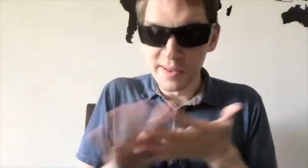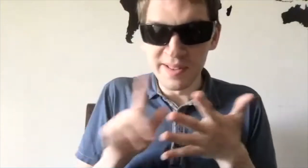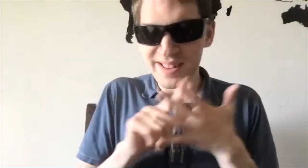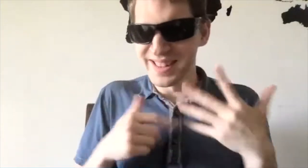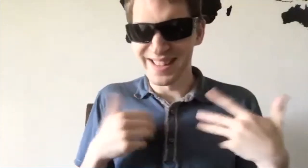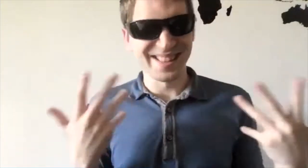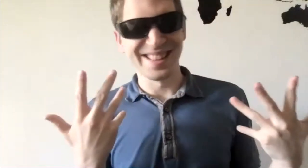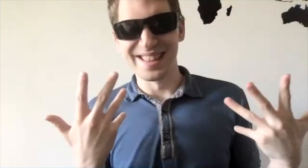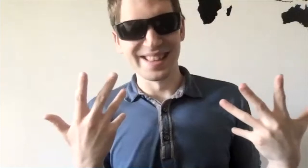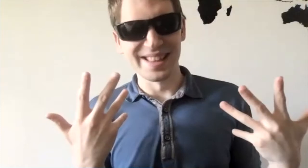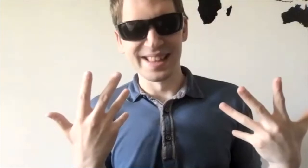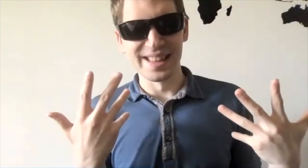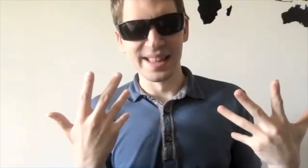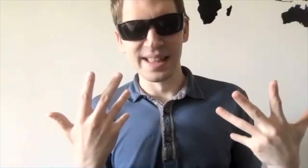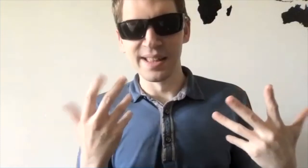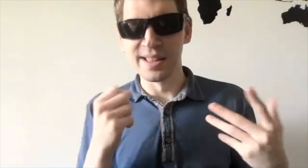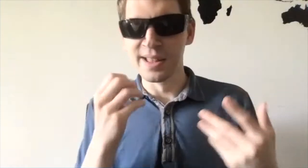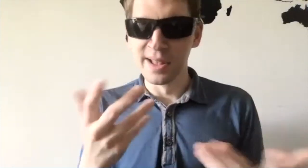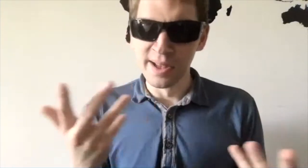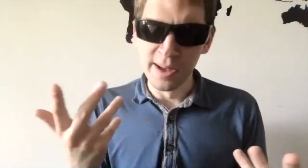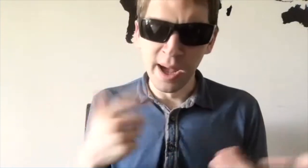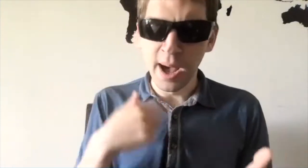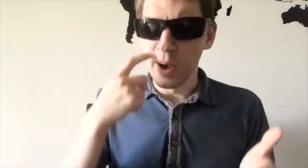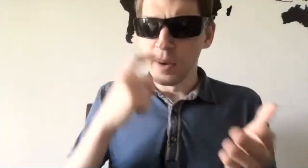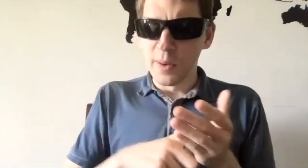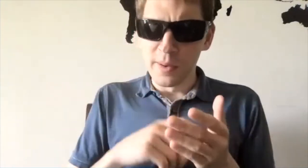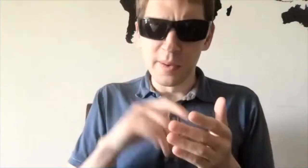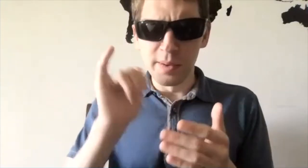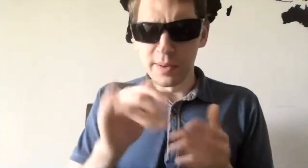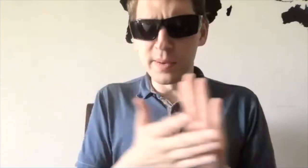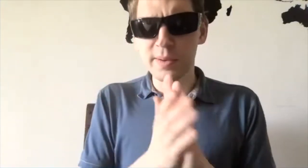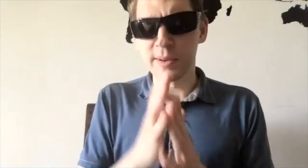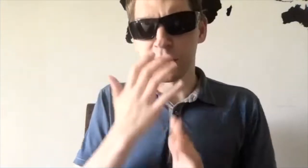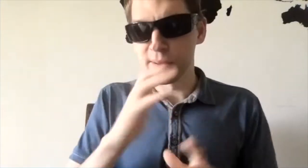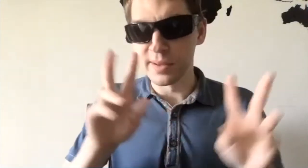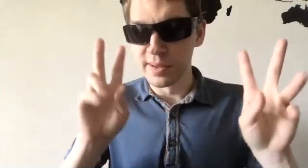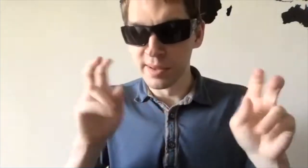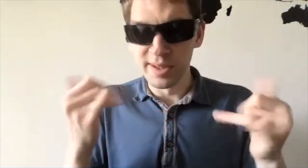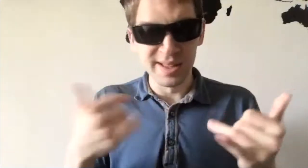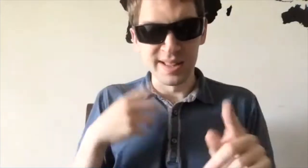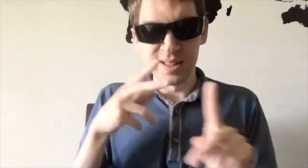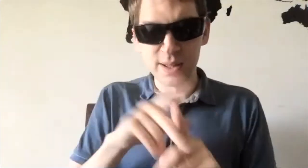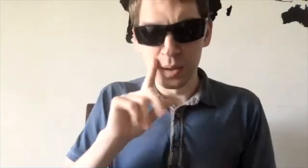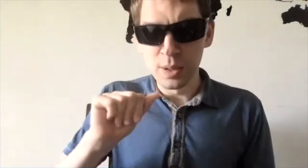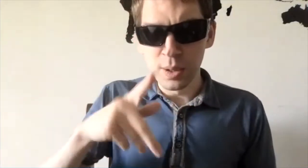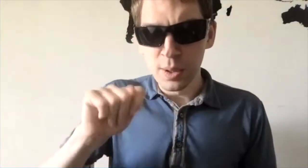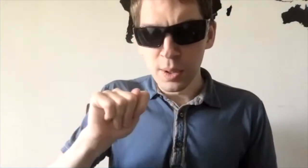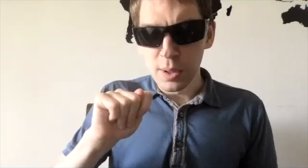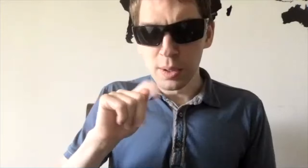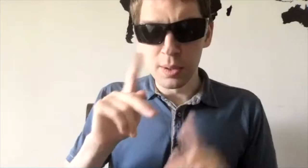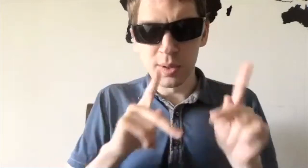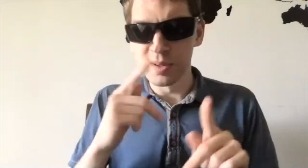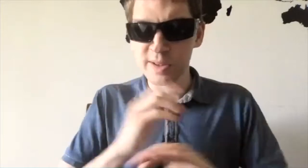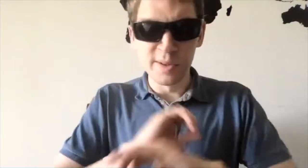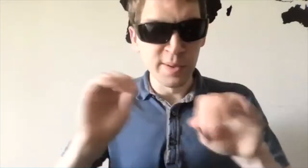kind of traveling. It's just a frustrating experience and it's in the news now.